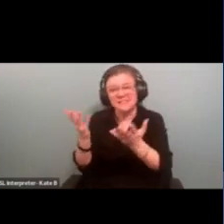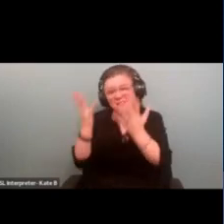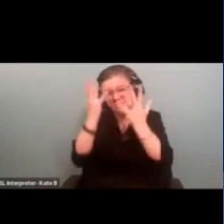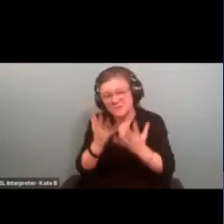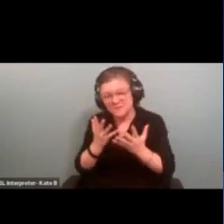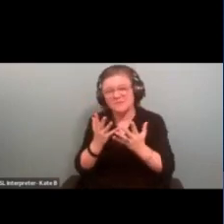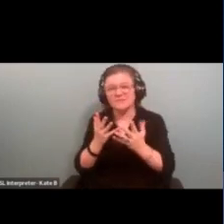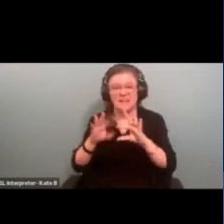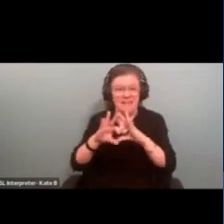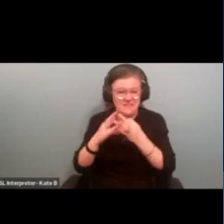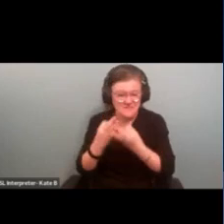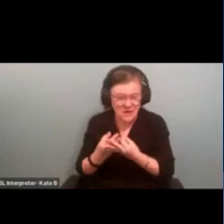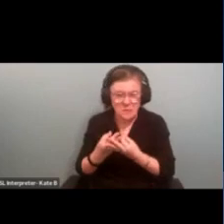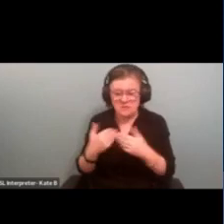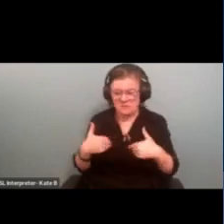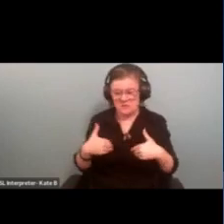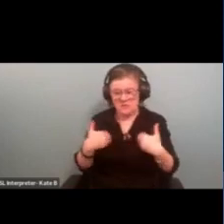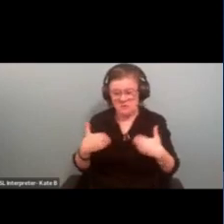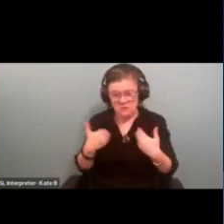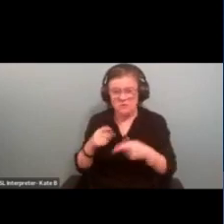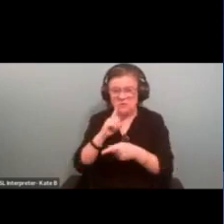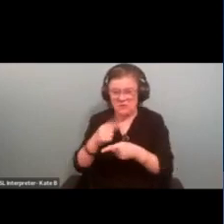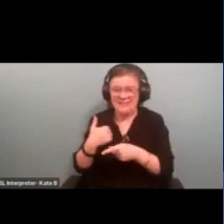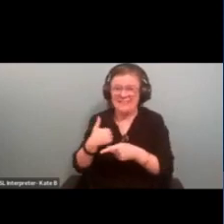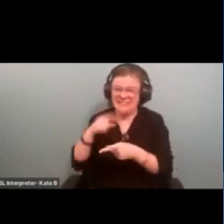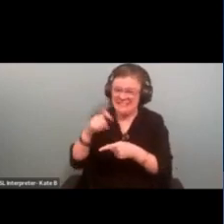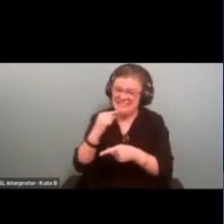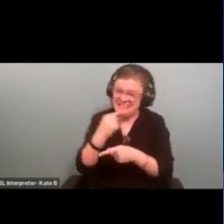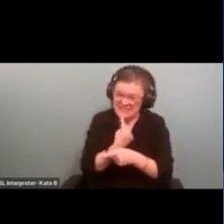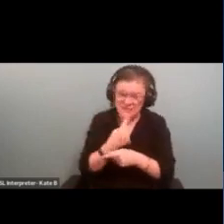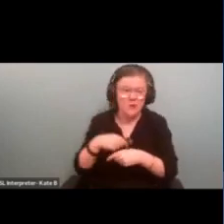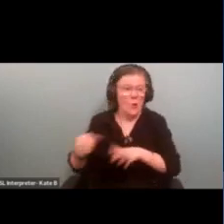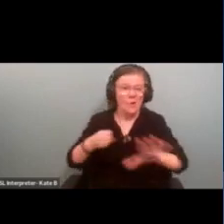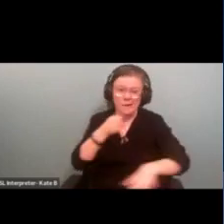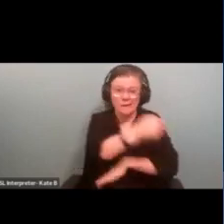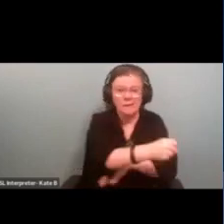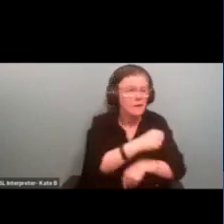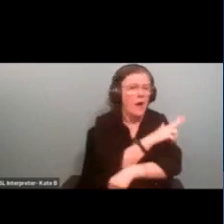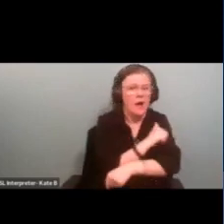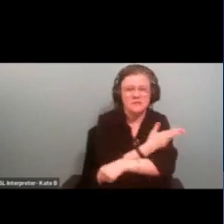very top of the system of care or in residential or some other